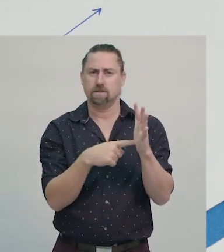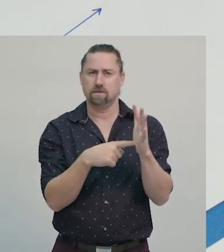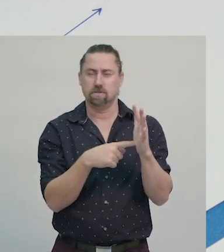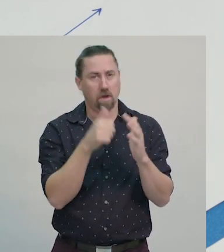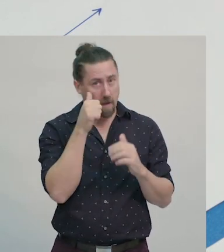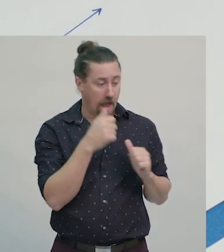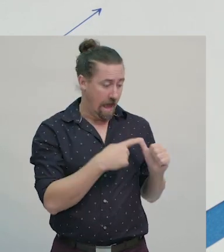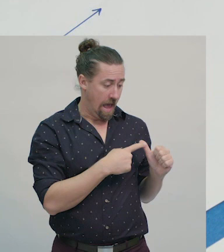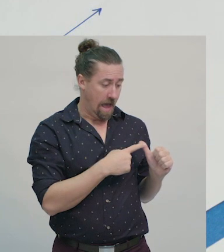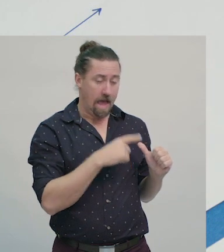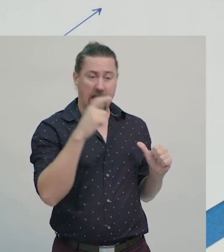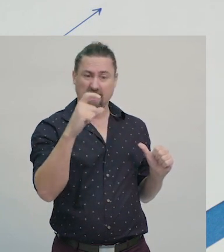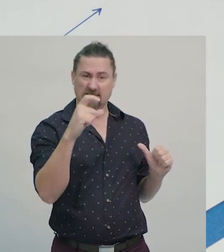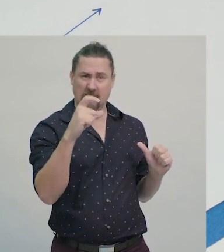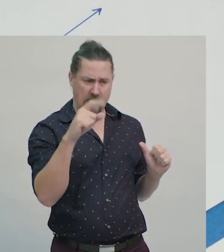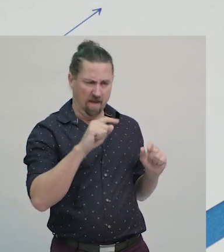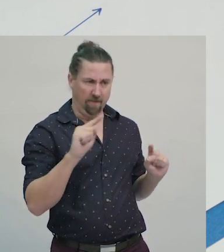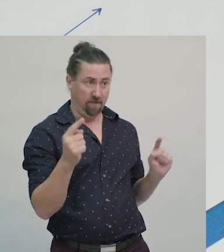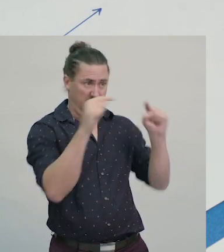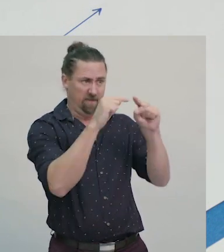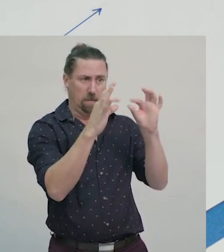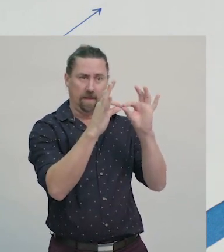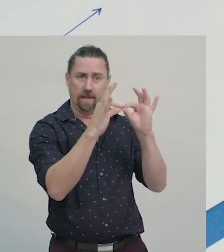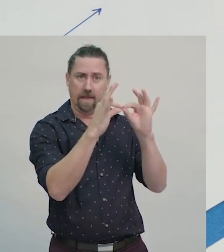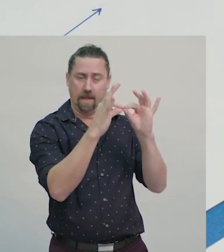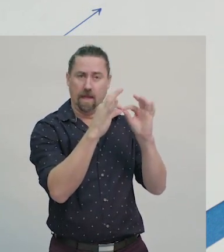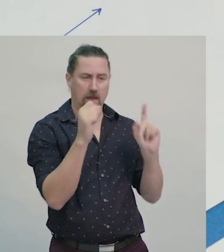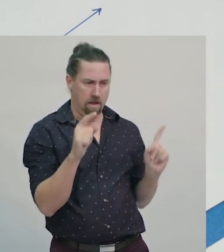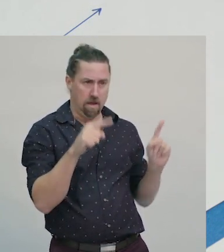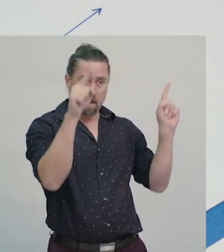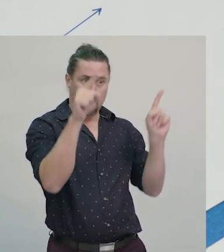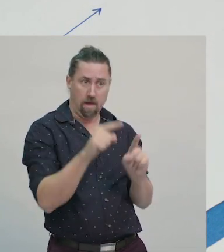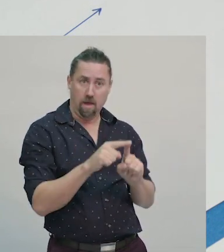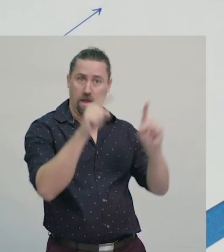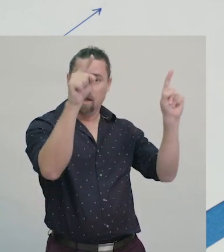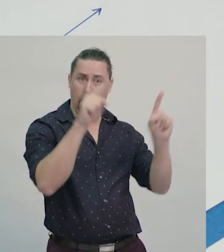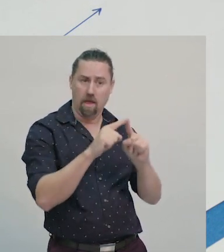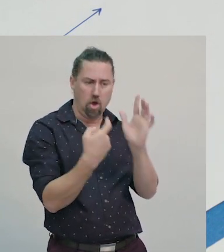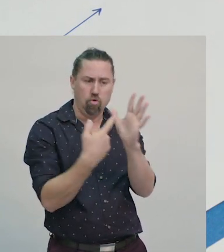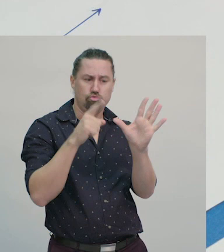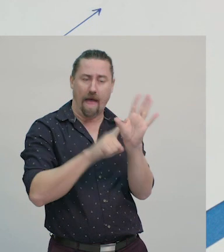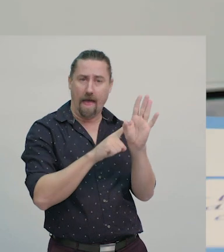because they share a common ray with angle B, and they share a common vertex.